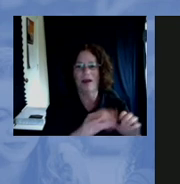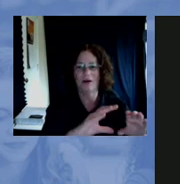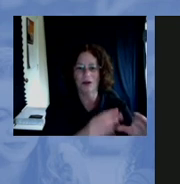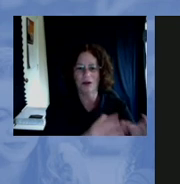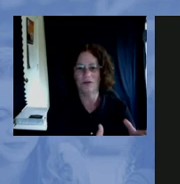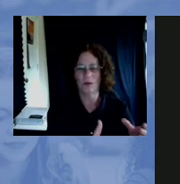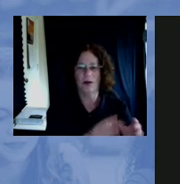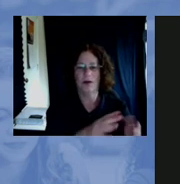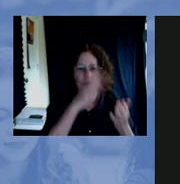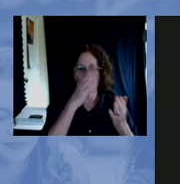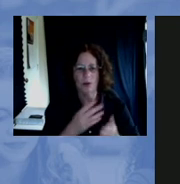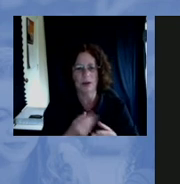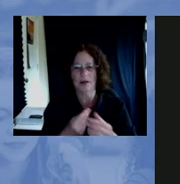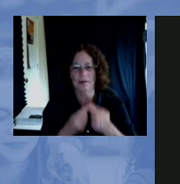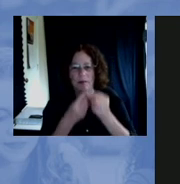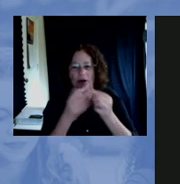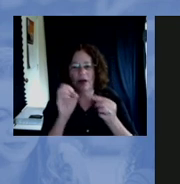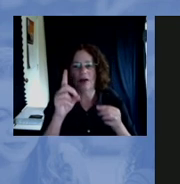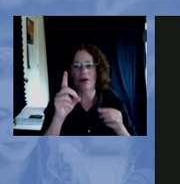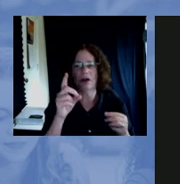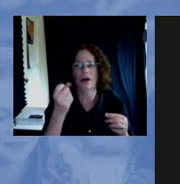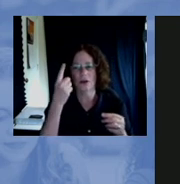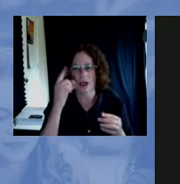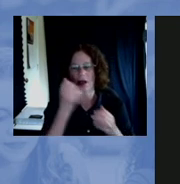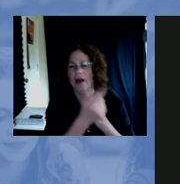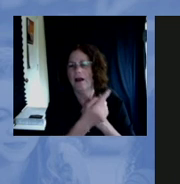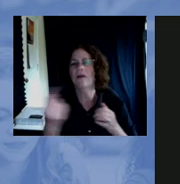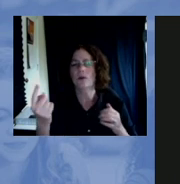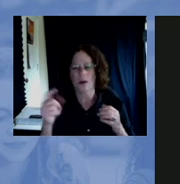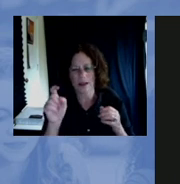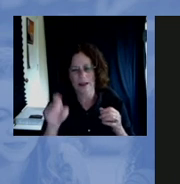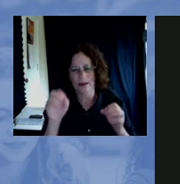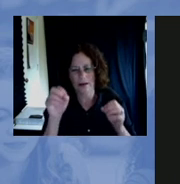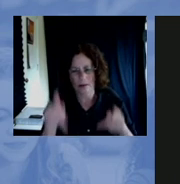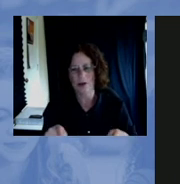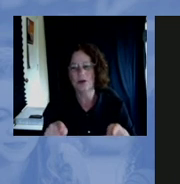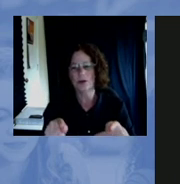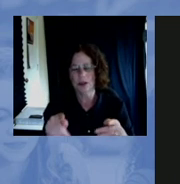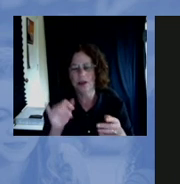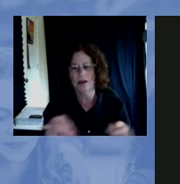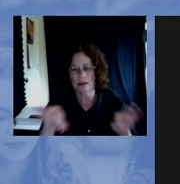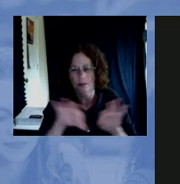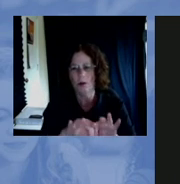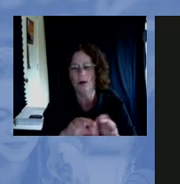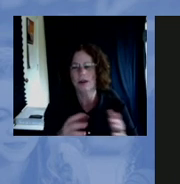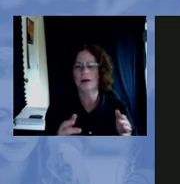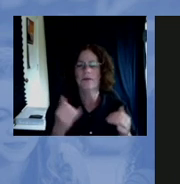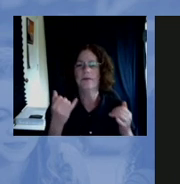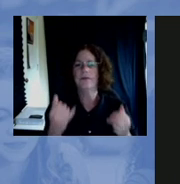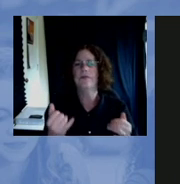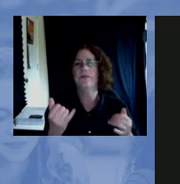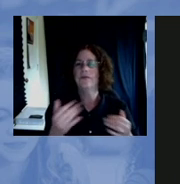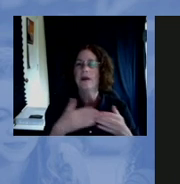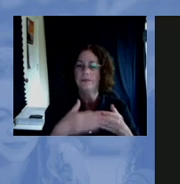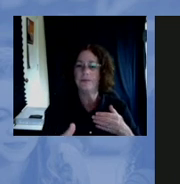THAT EVERYONE IS CAPABLE IF GIVEN THAT OPPORTUNITY. MOVING FORWARD, WE KNOW THAT WE WANT OUR SCHOOL